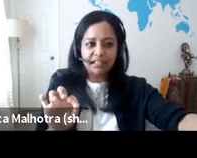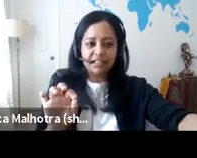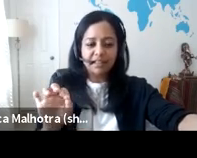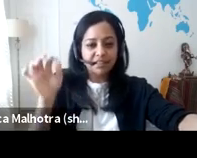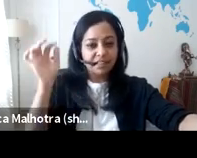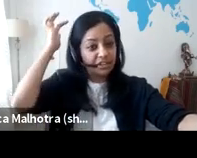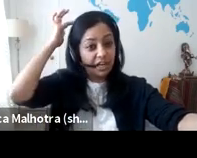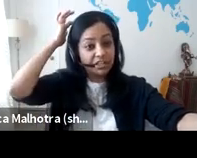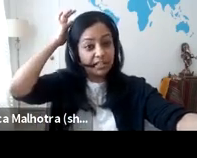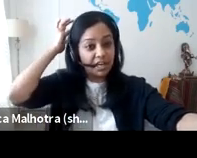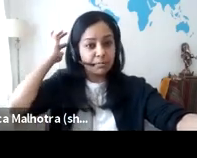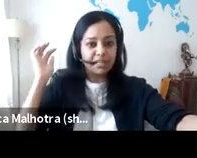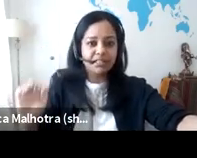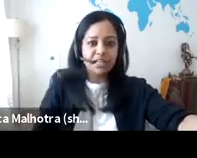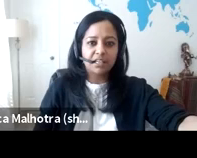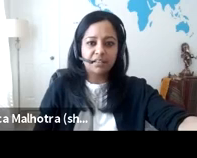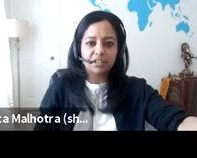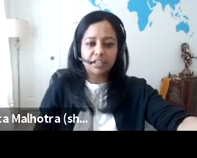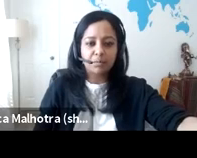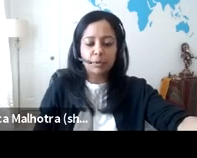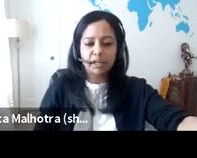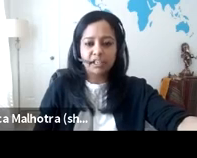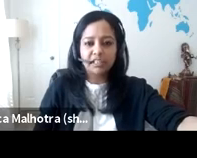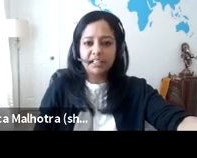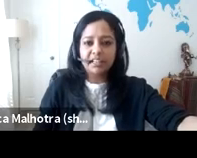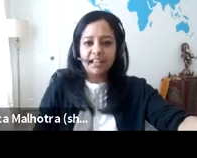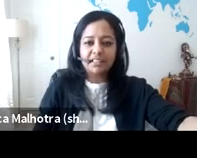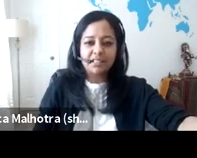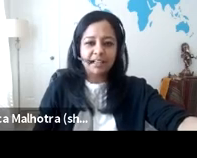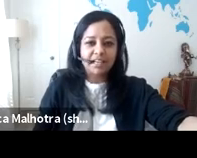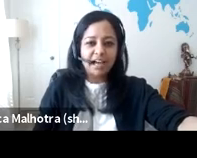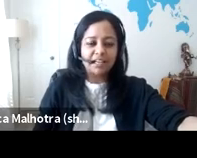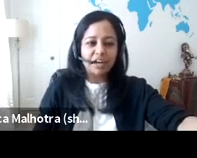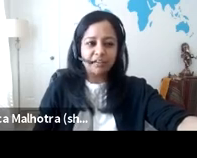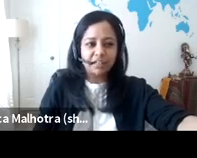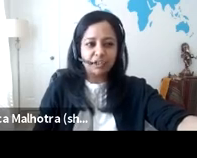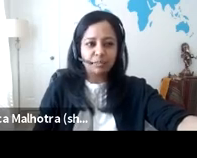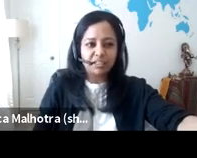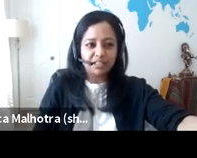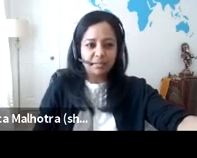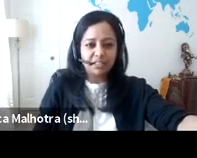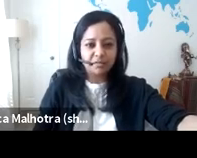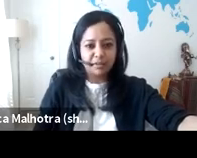and select the ... button from the top corner and select hide non-video participants from